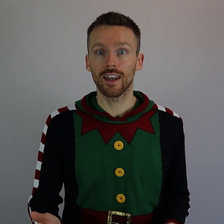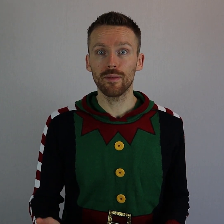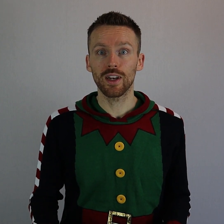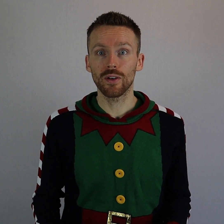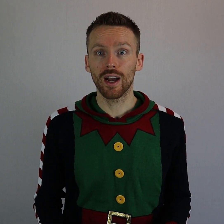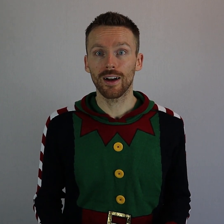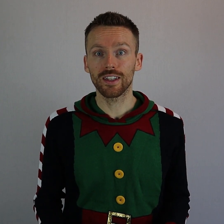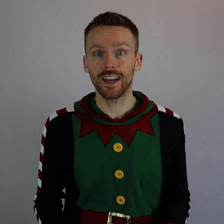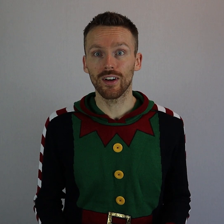Let me know how you get on.